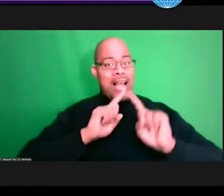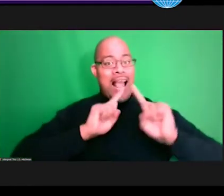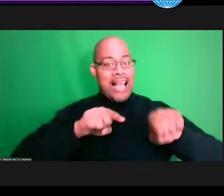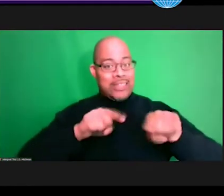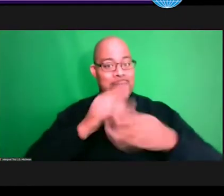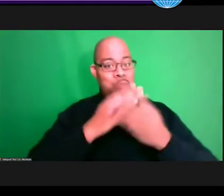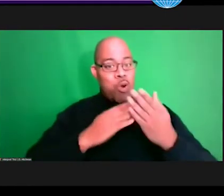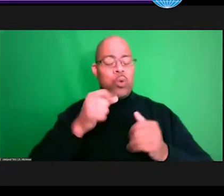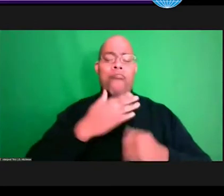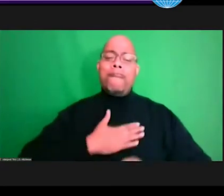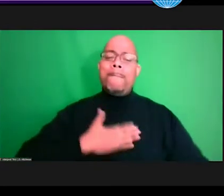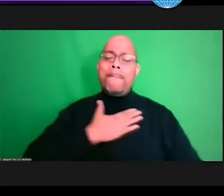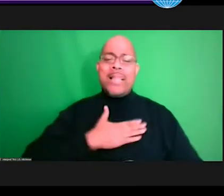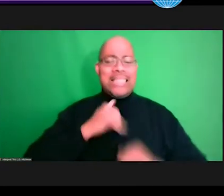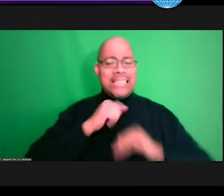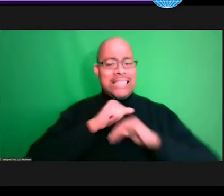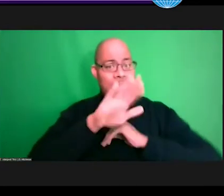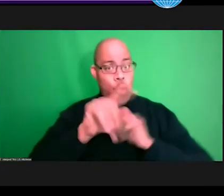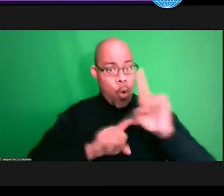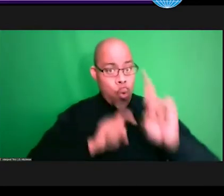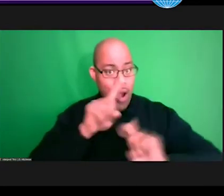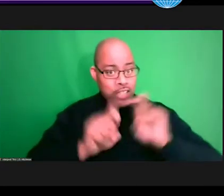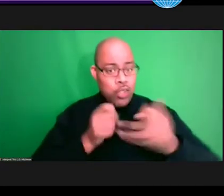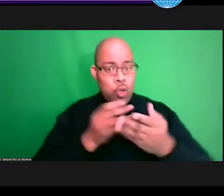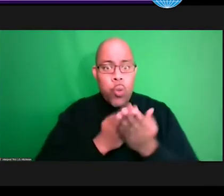please send us your questions throughout the hour and we